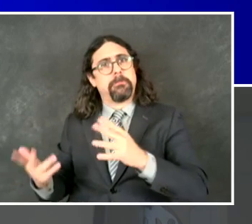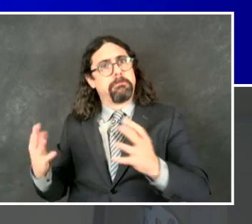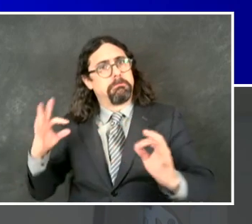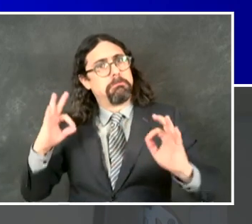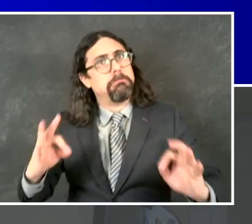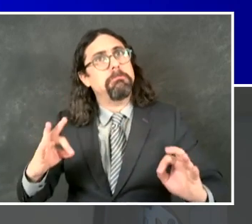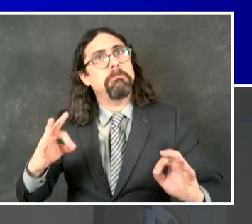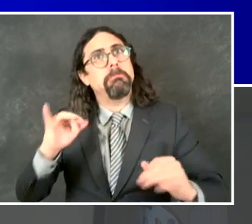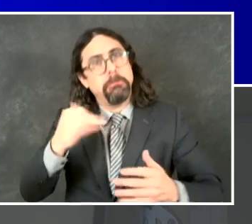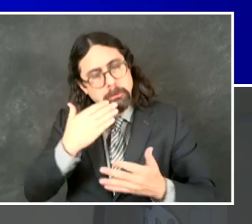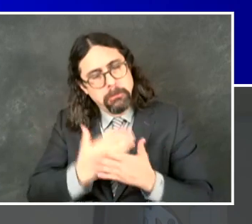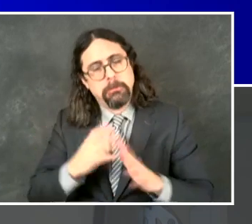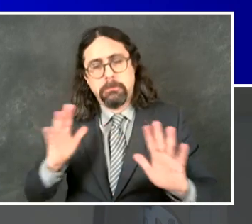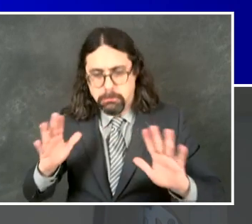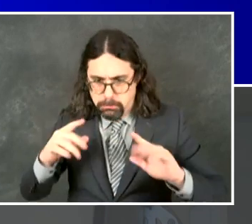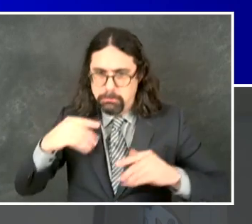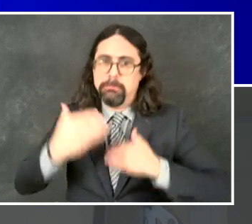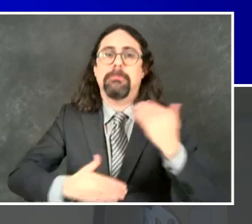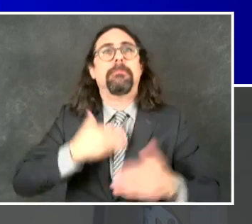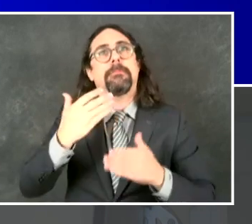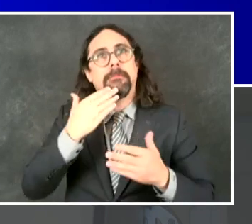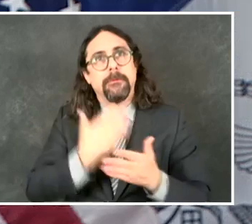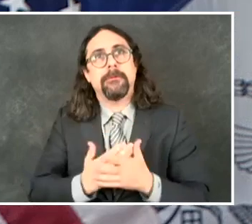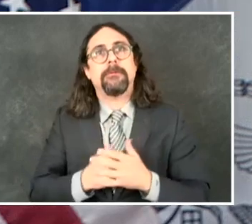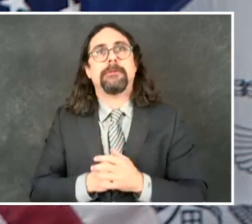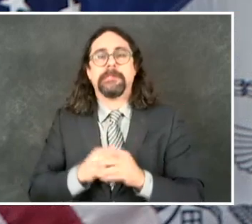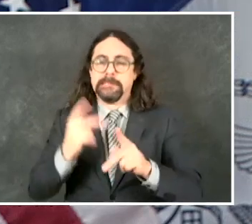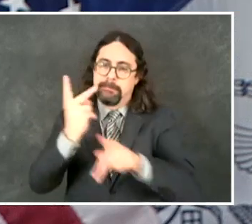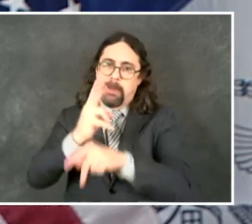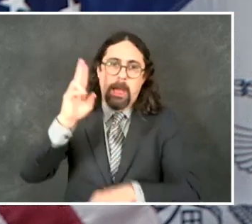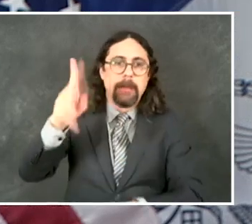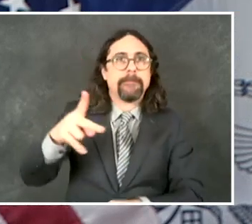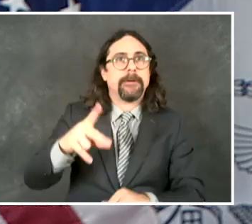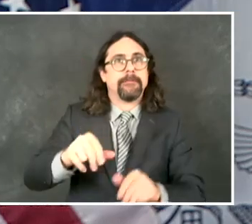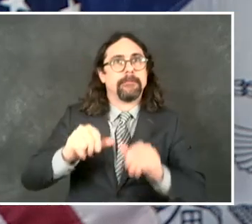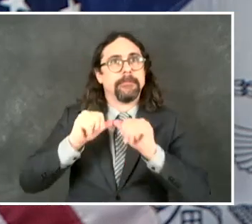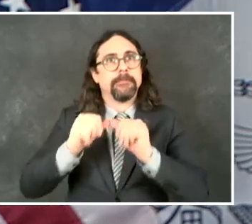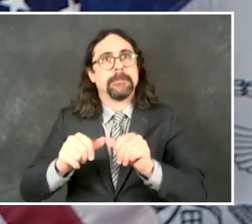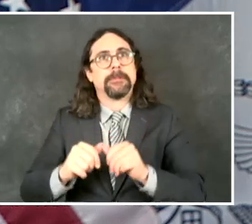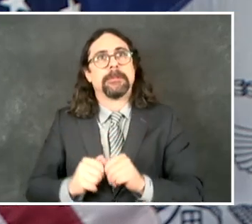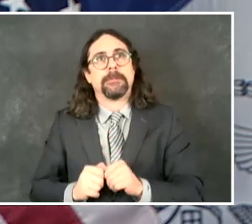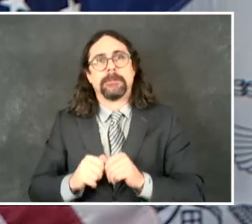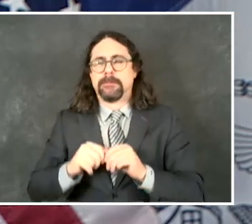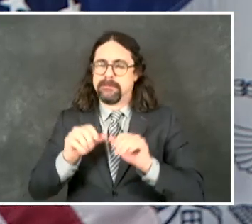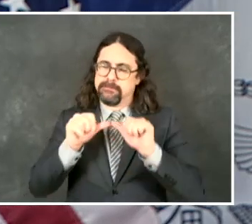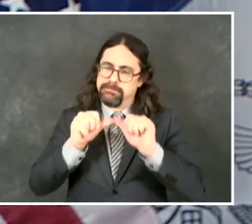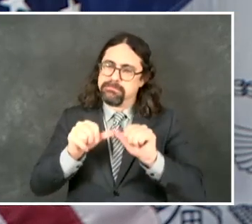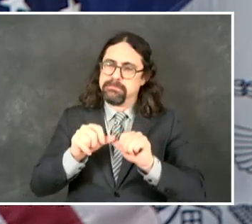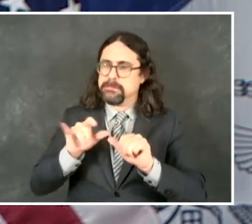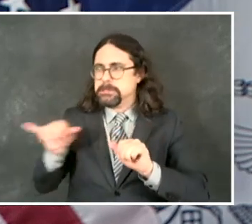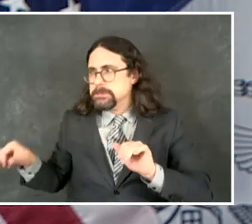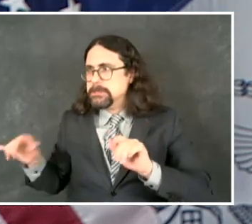BUT NOT ENOUGH PROGRESS, IT A'S REMINDER THAT EVERYTHING WE'RE DOING IS AFFEINCTG THE INDICATOR. LET'S KEEP DOING